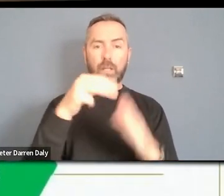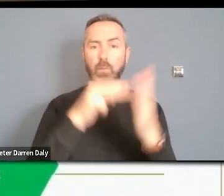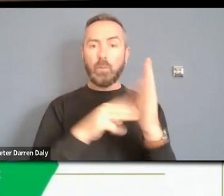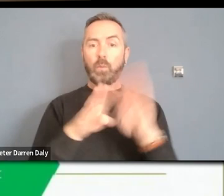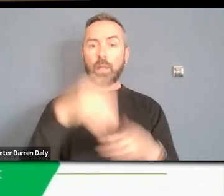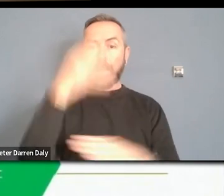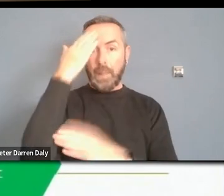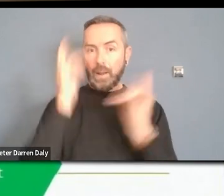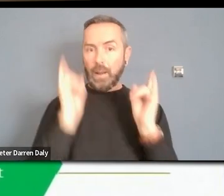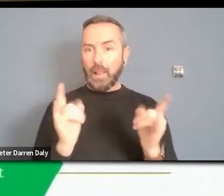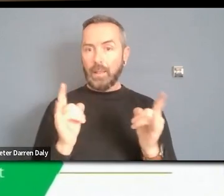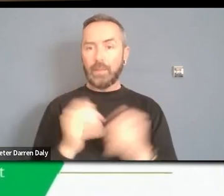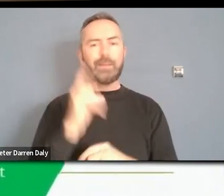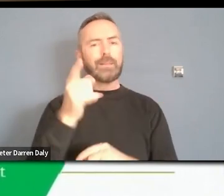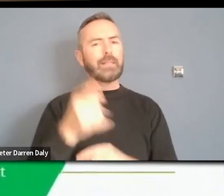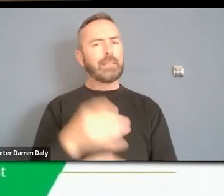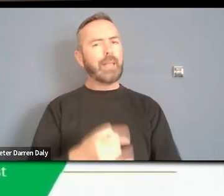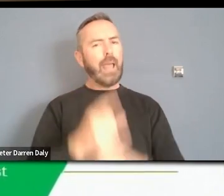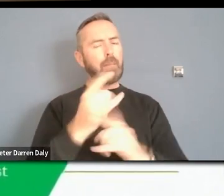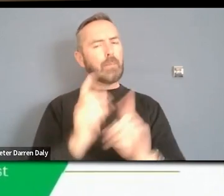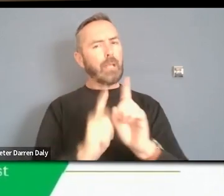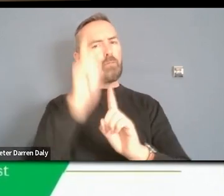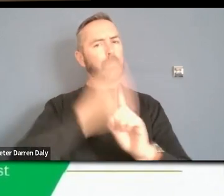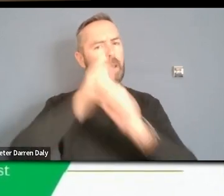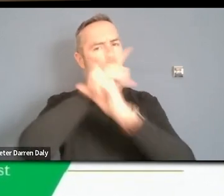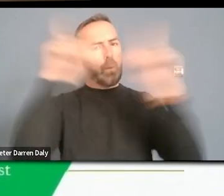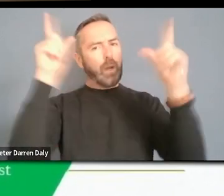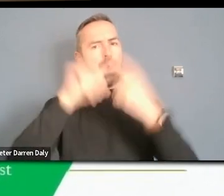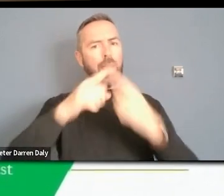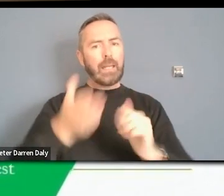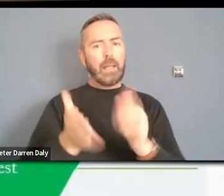This helped increase my awareness and build my capacity in these areas.